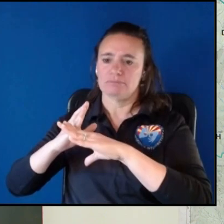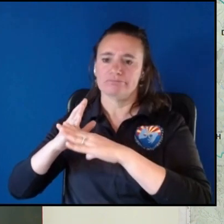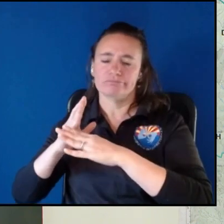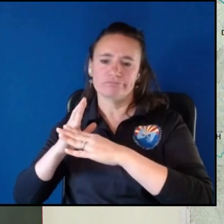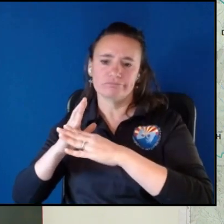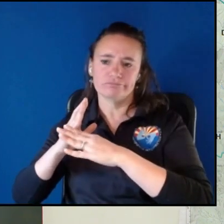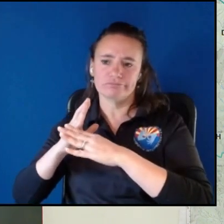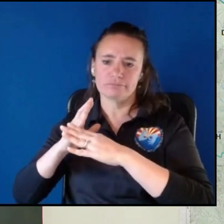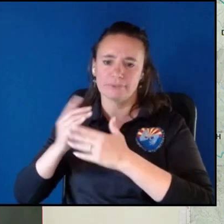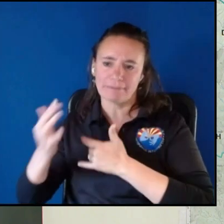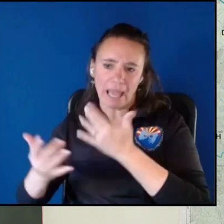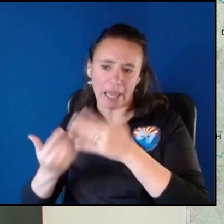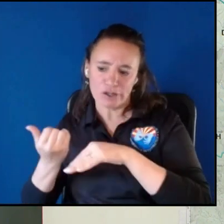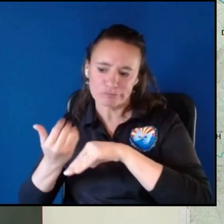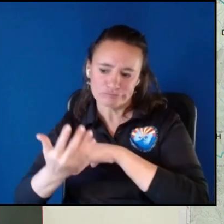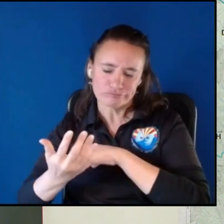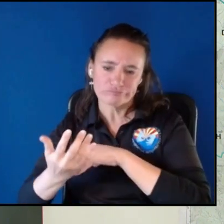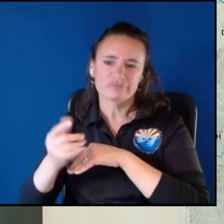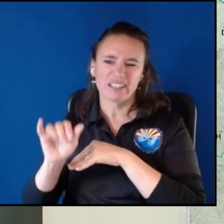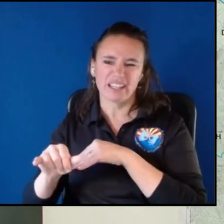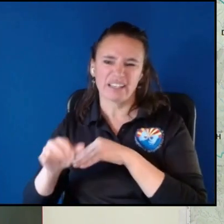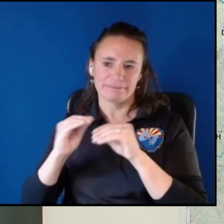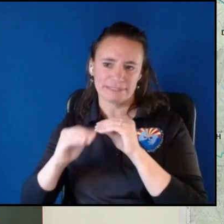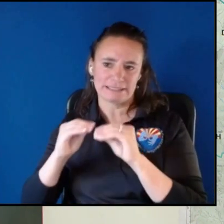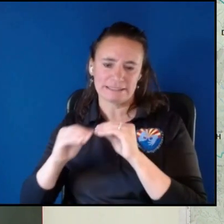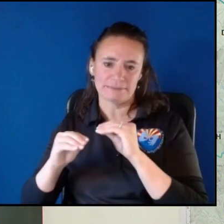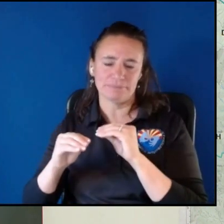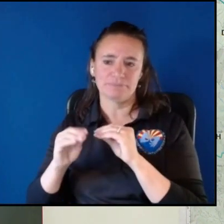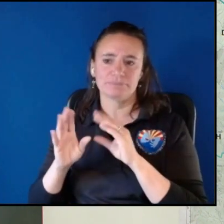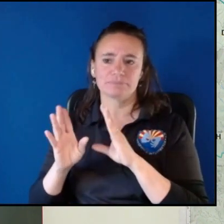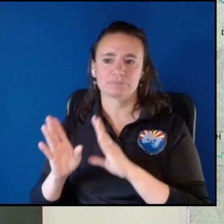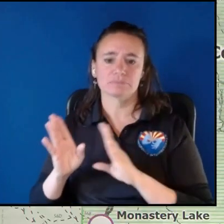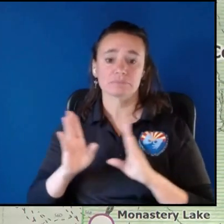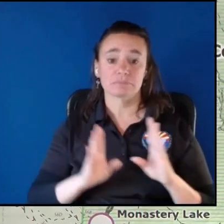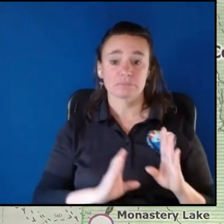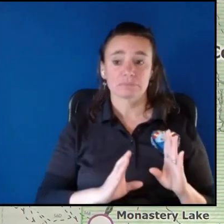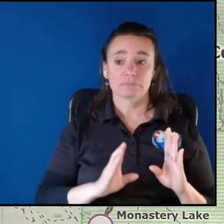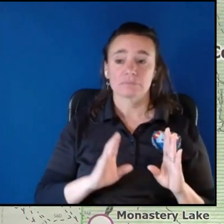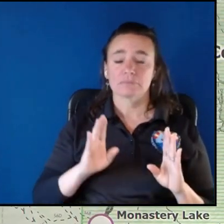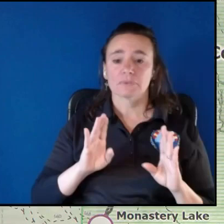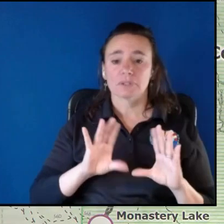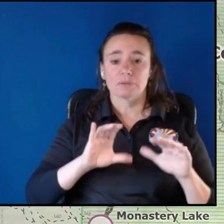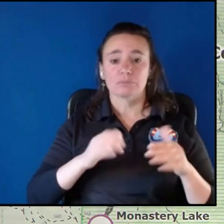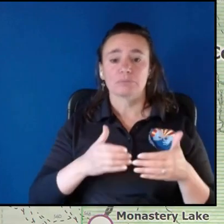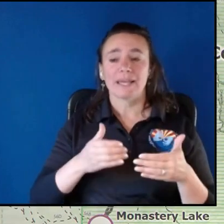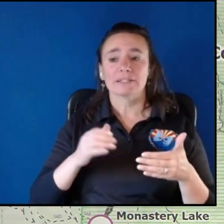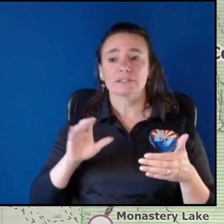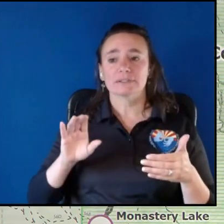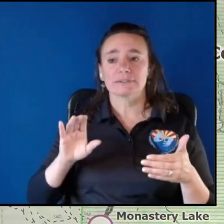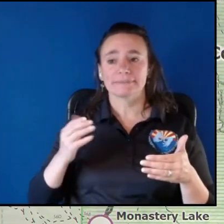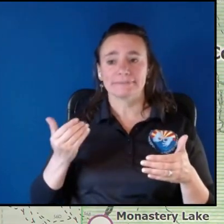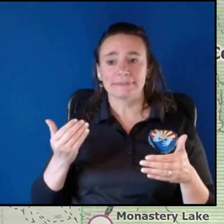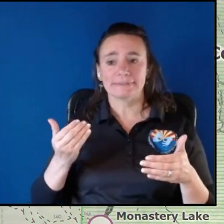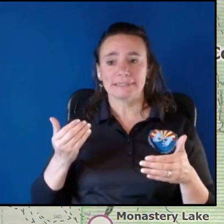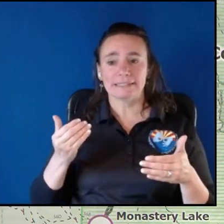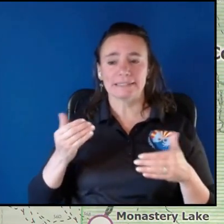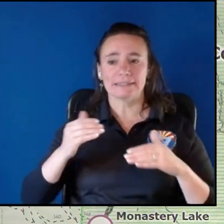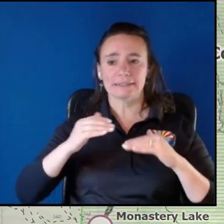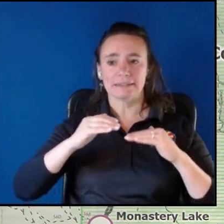As we come down around into what is now Branch 15, the Lower and Upper Colonias, what we call divisions "Charlie", "Delta", and "Echo".